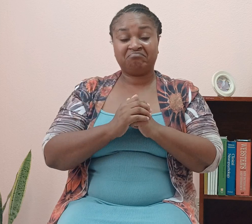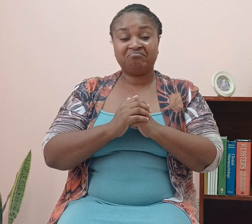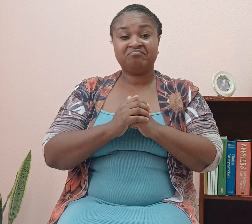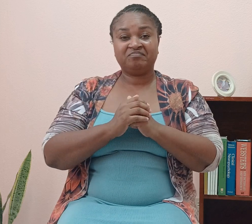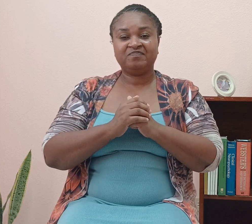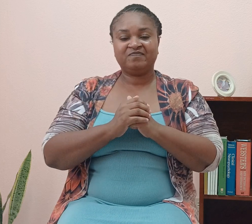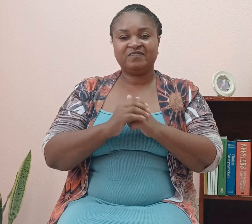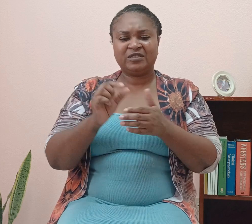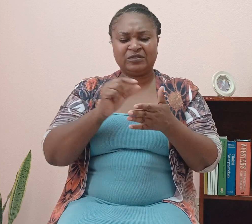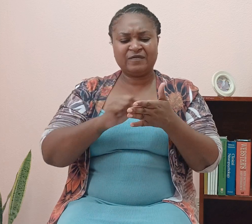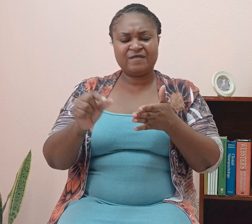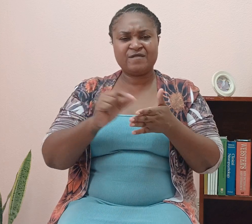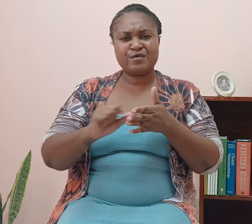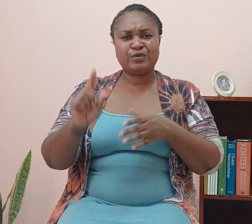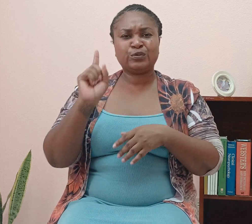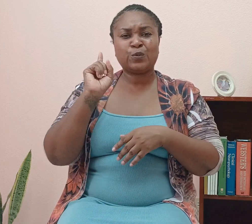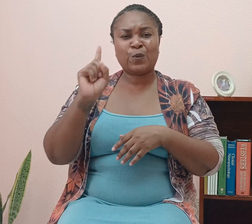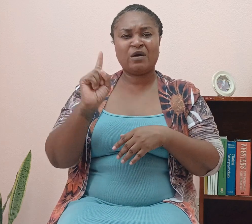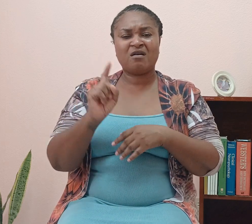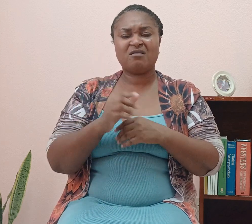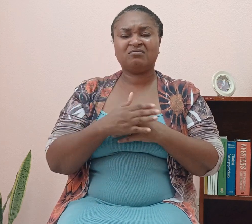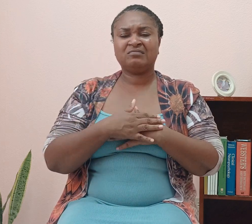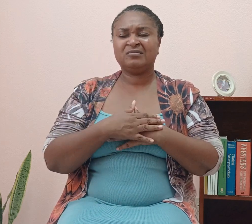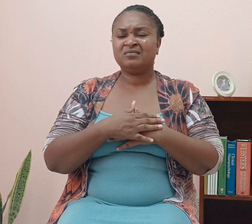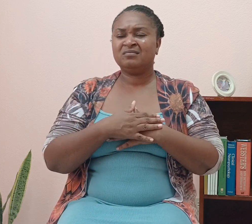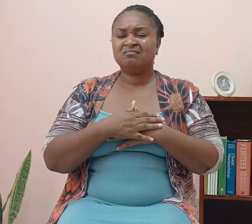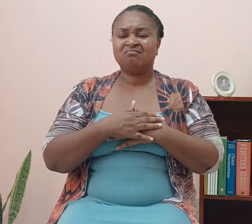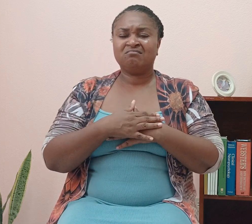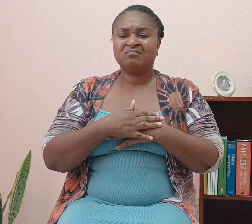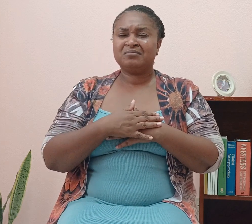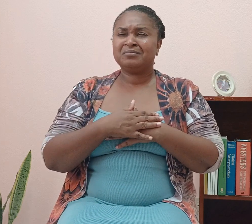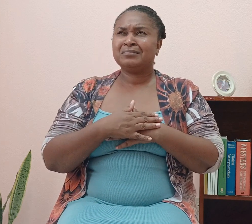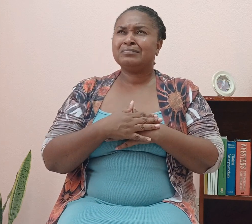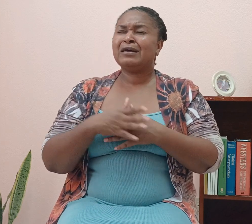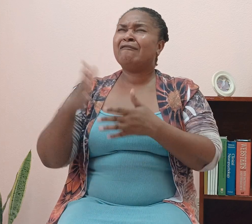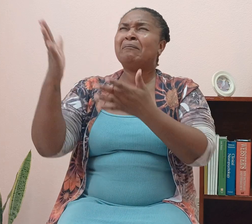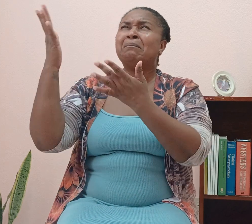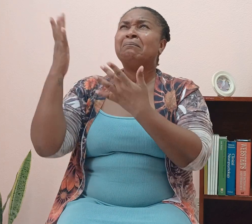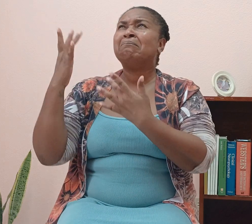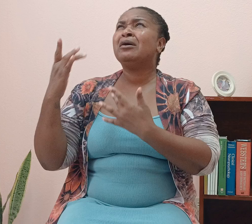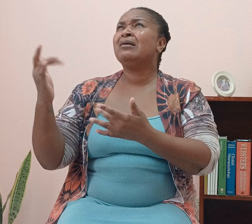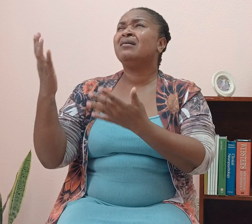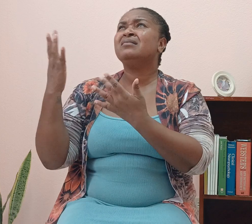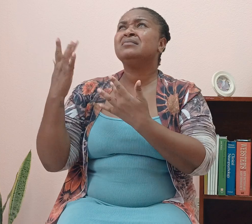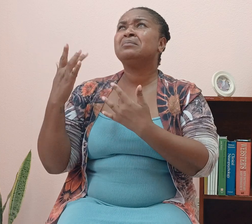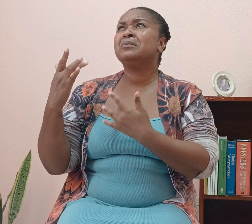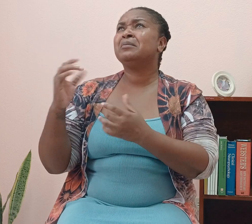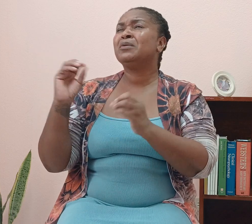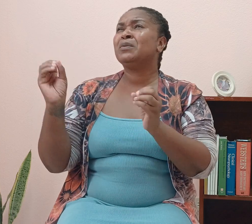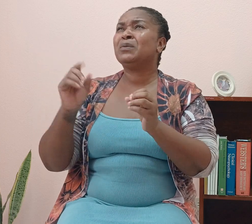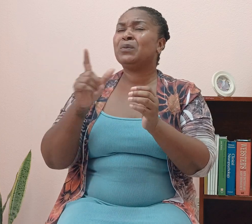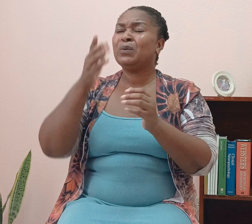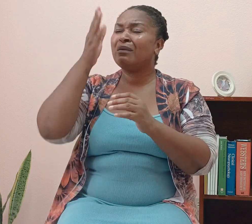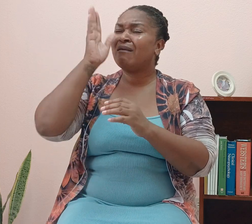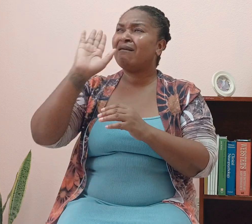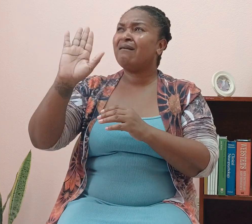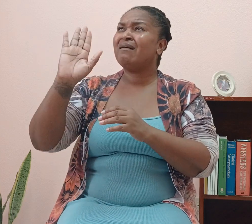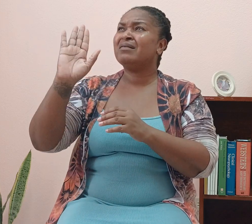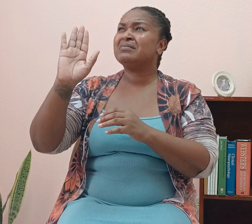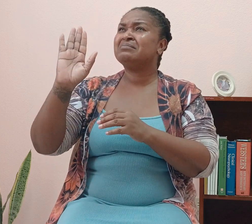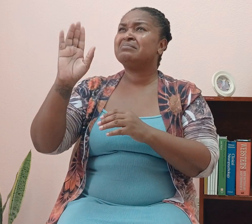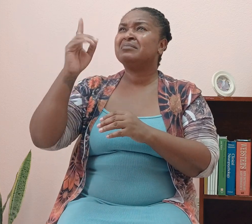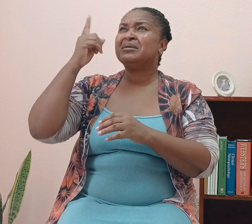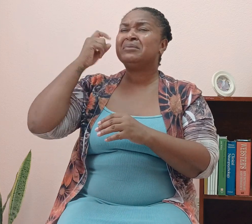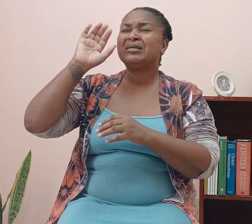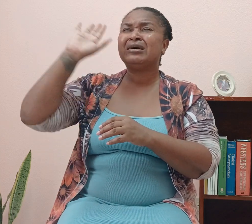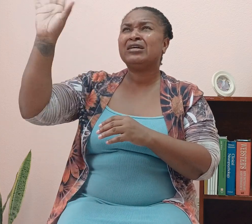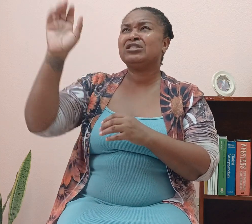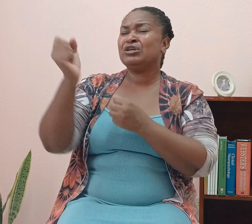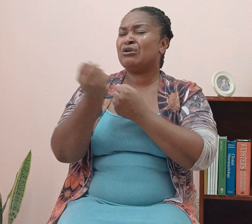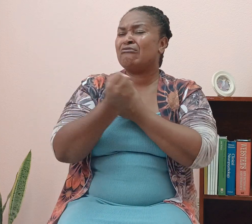1 Have mercy on me, O God, according to your unfailing love;